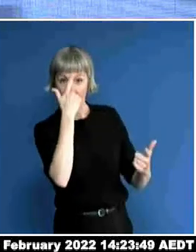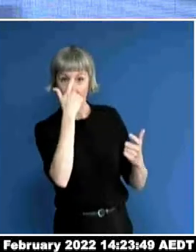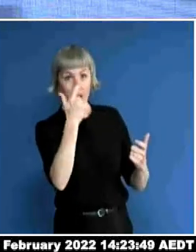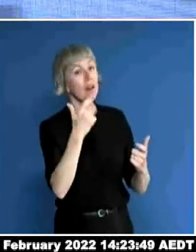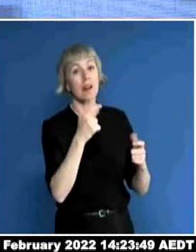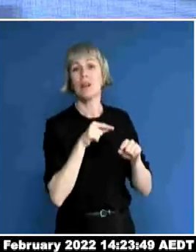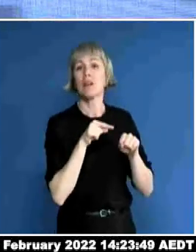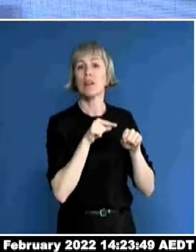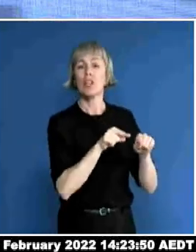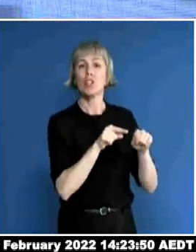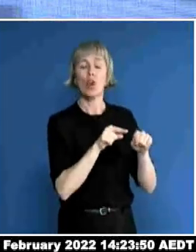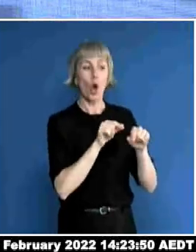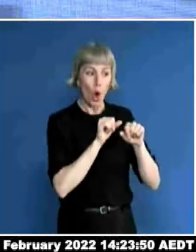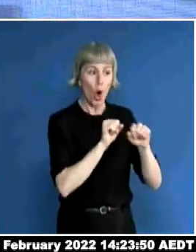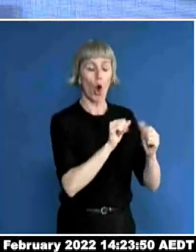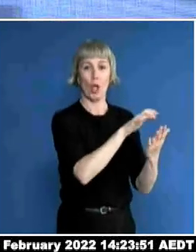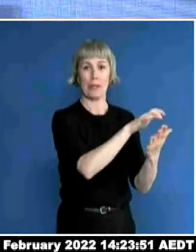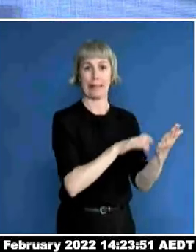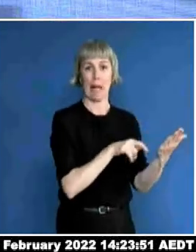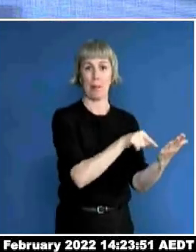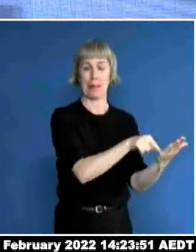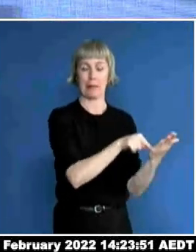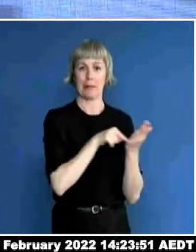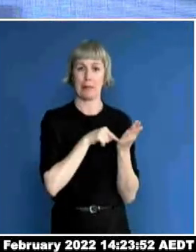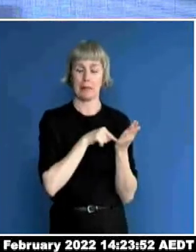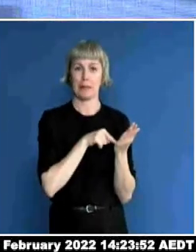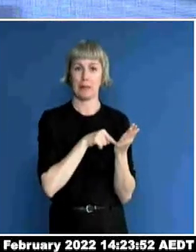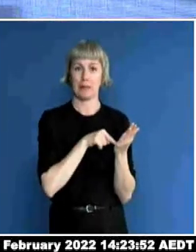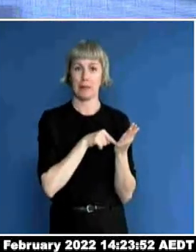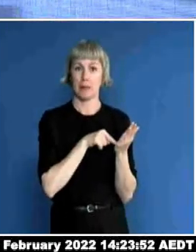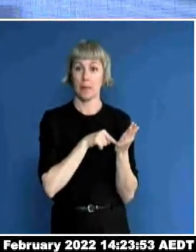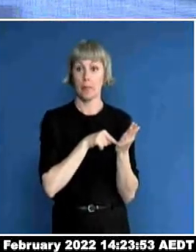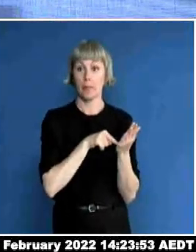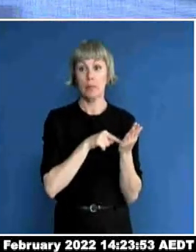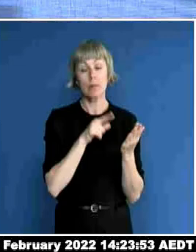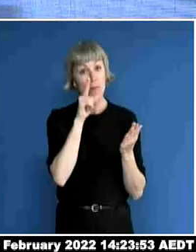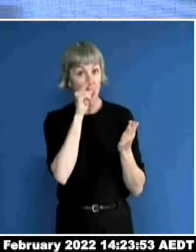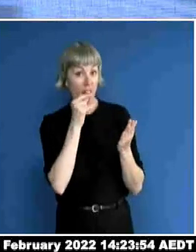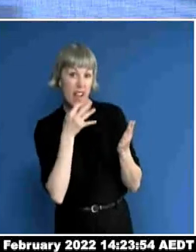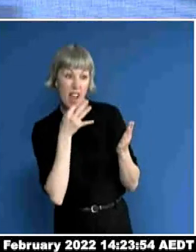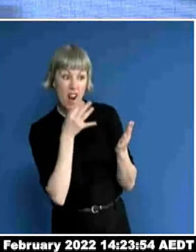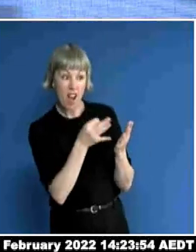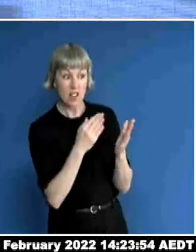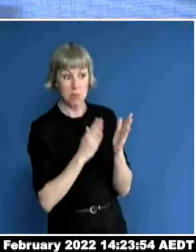I can always ask Mzia to just read her statement, which will be to the same effect.